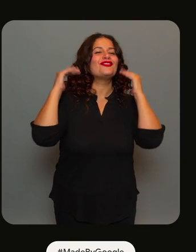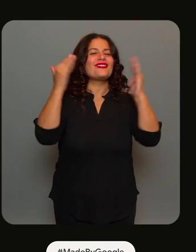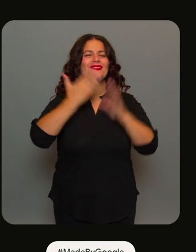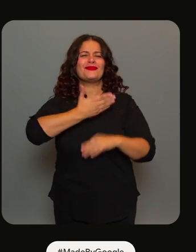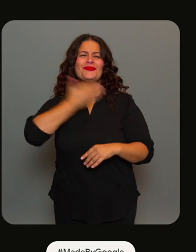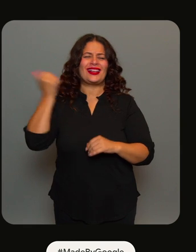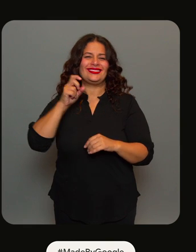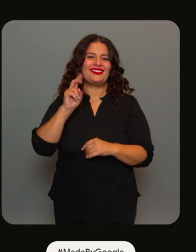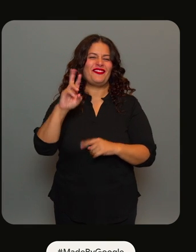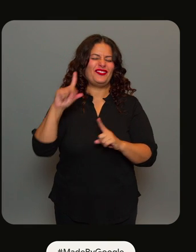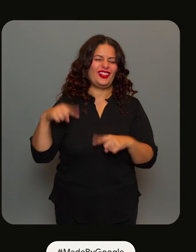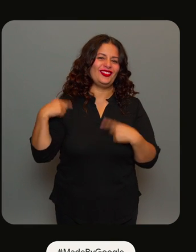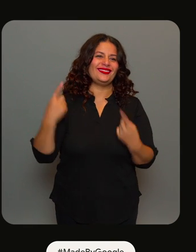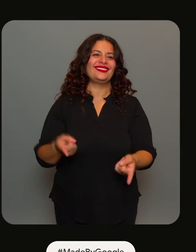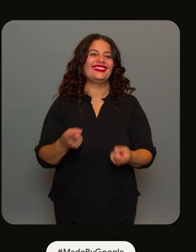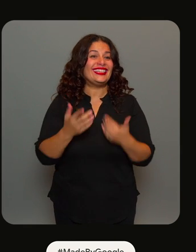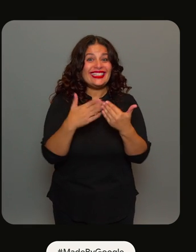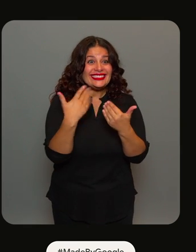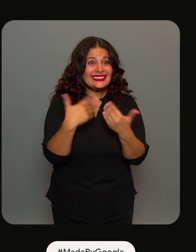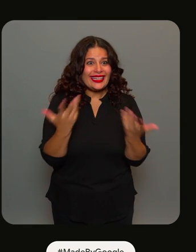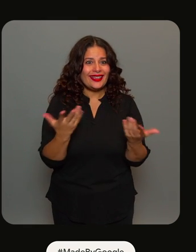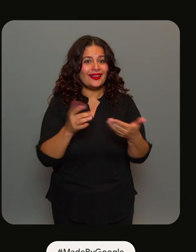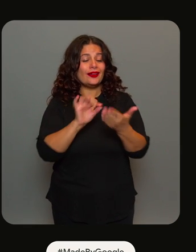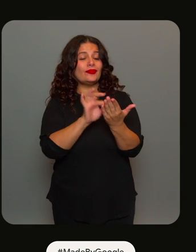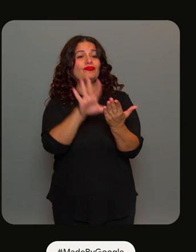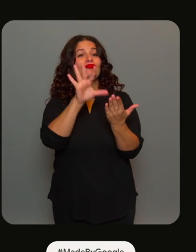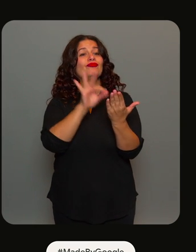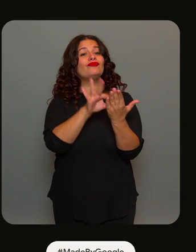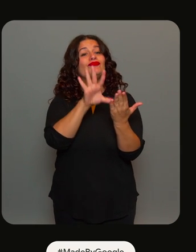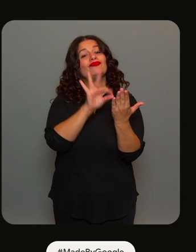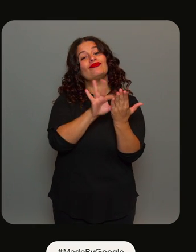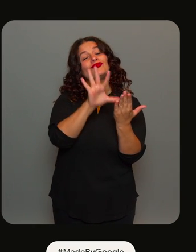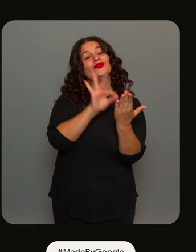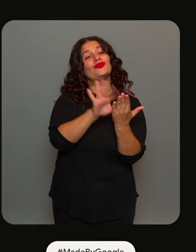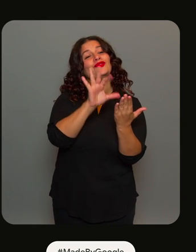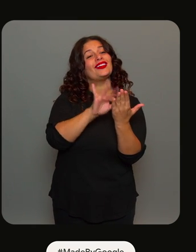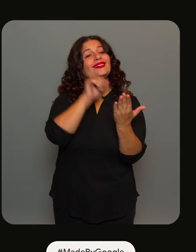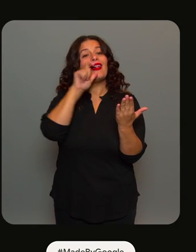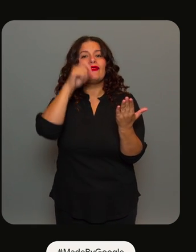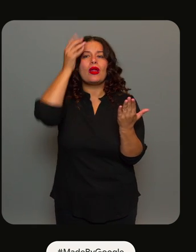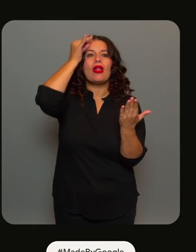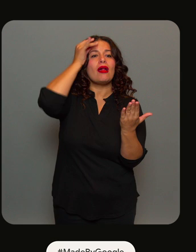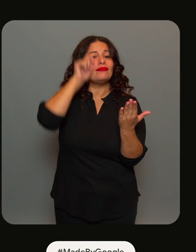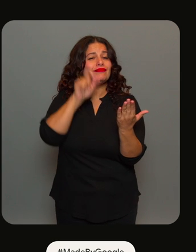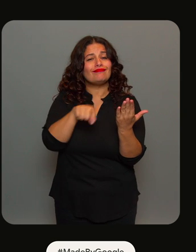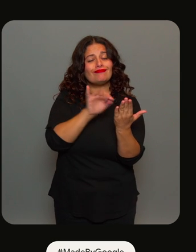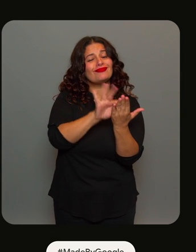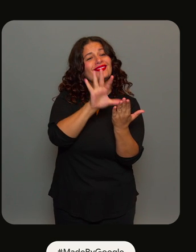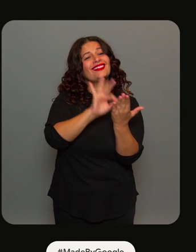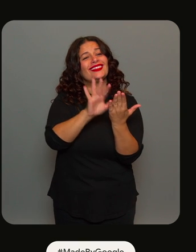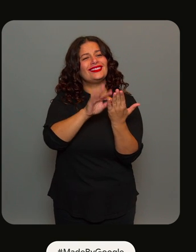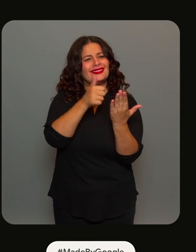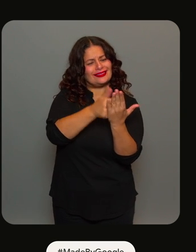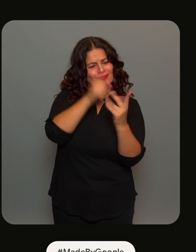Just pinch in the viewfinder, and your Pixel 7 Pro takes care of the rest with the highest quality zoom at any range on a